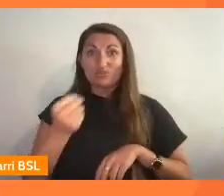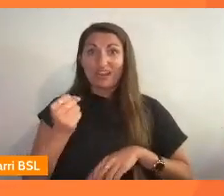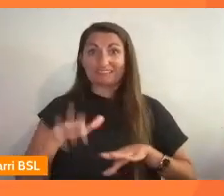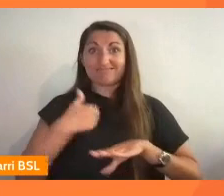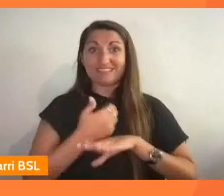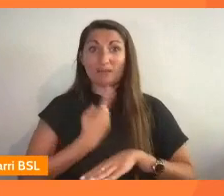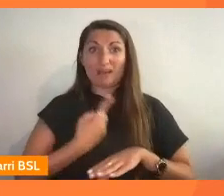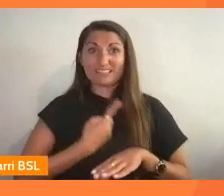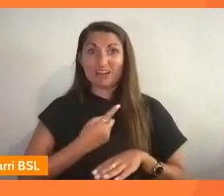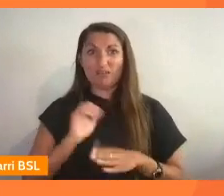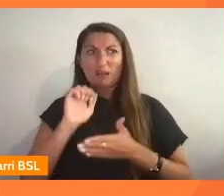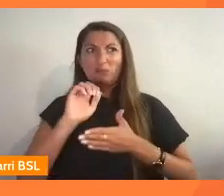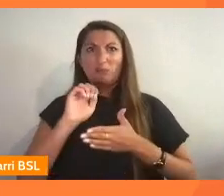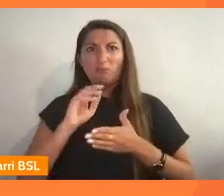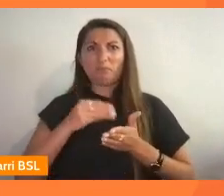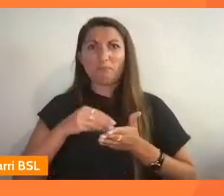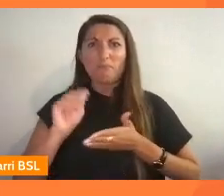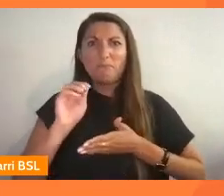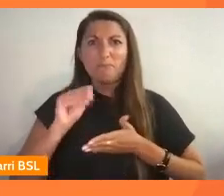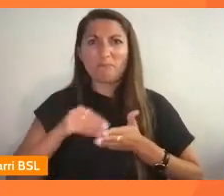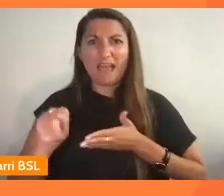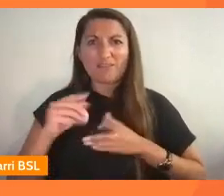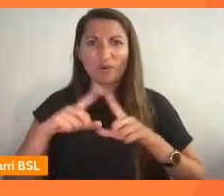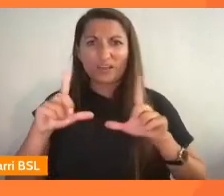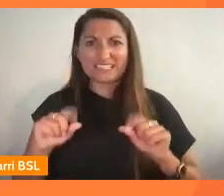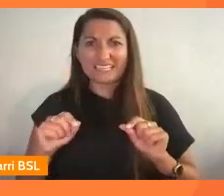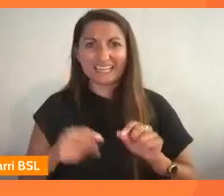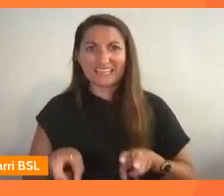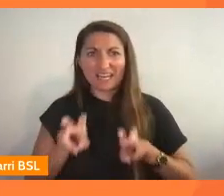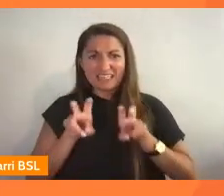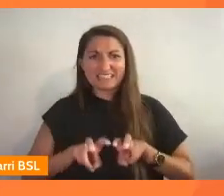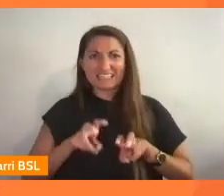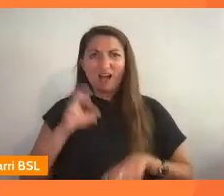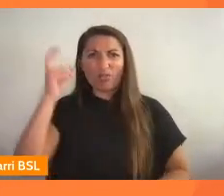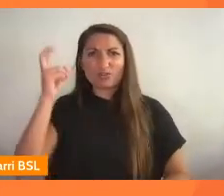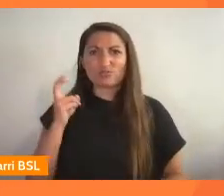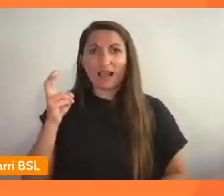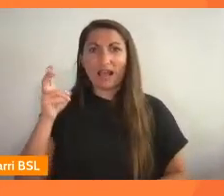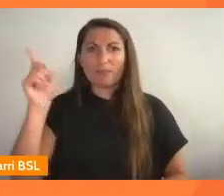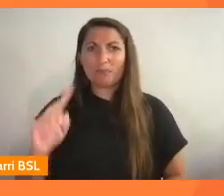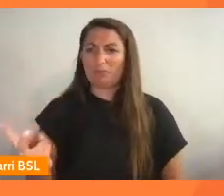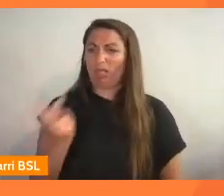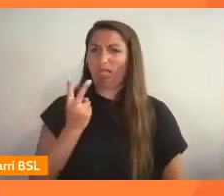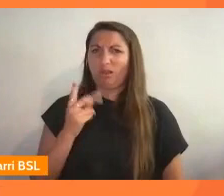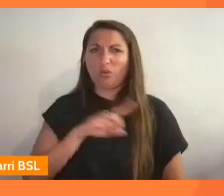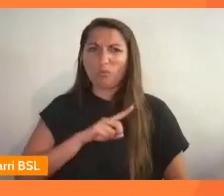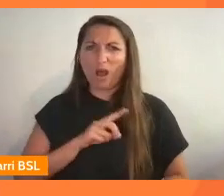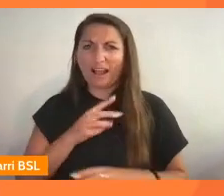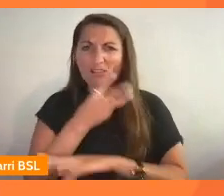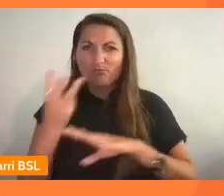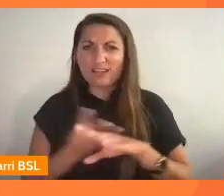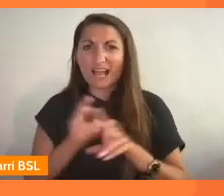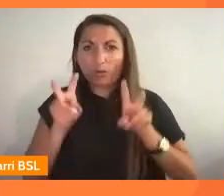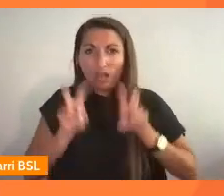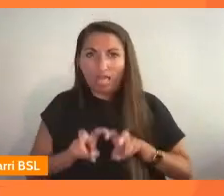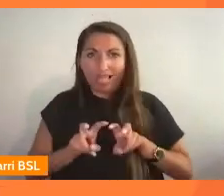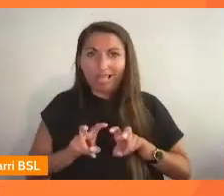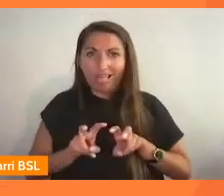I am just sitting, why are you still on the tram? Why are you still here after three hours, collecting data and then sending